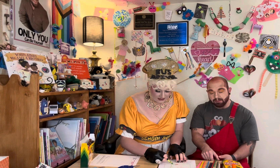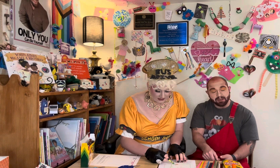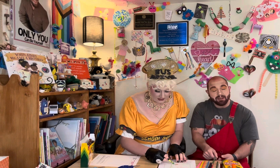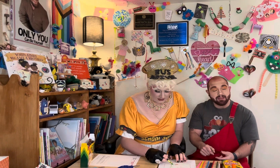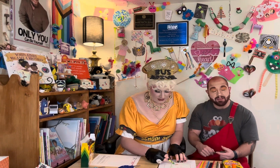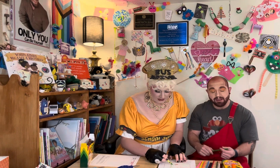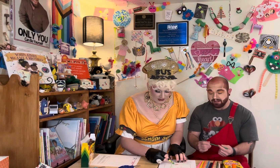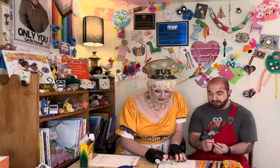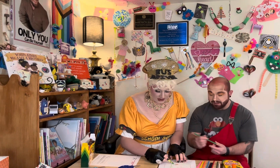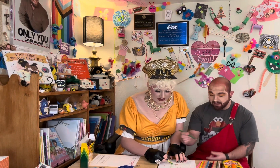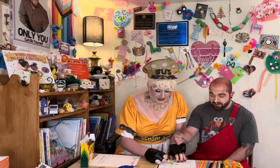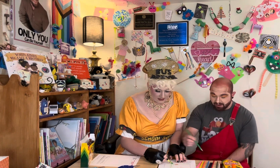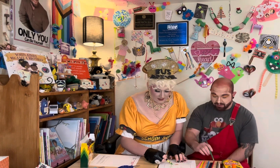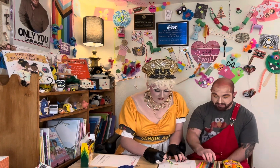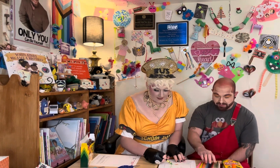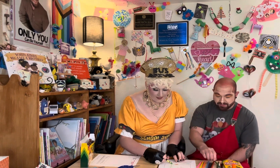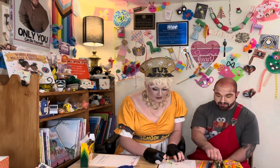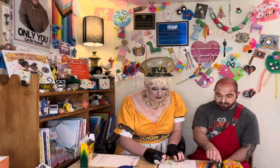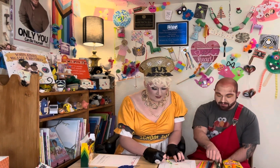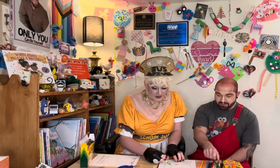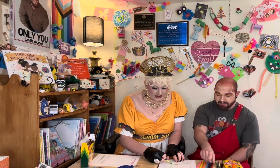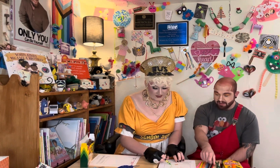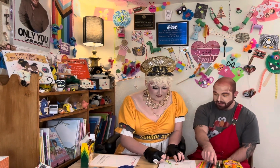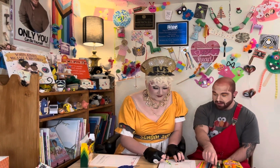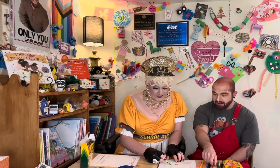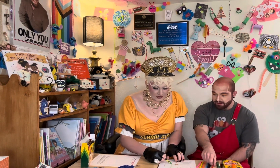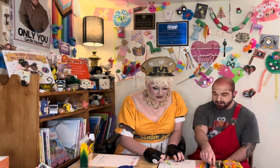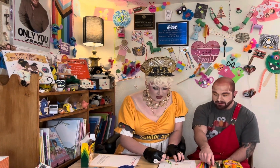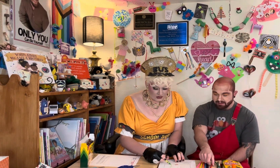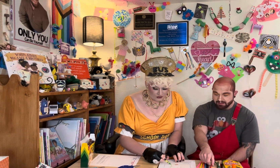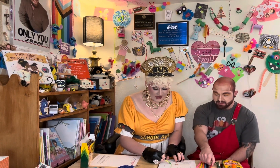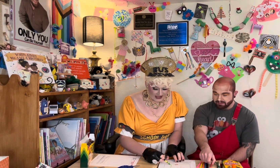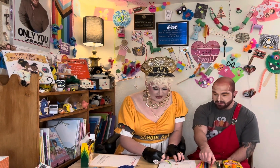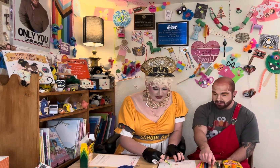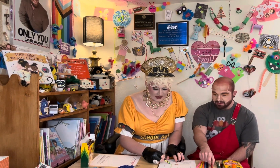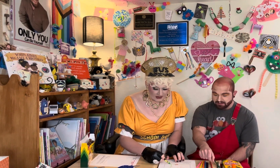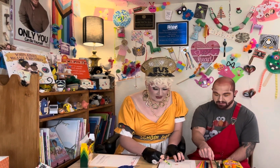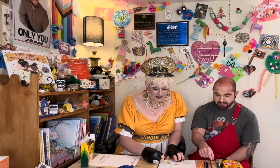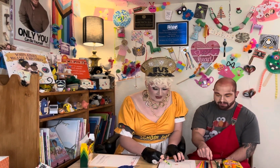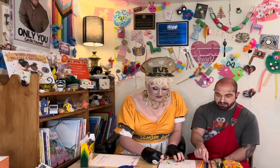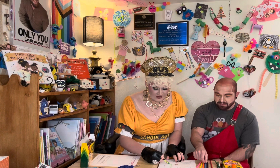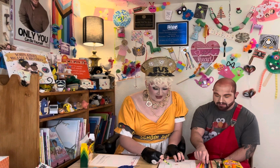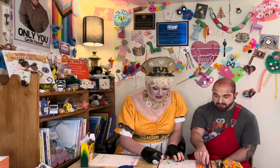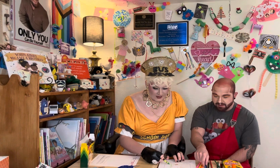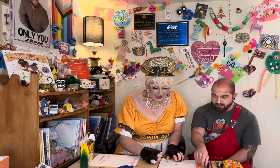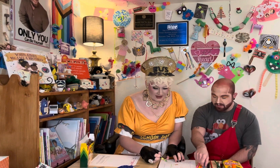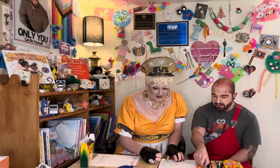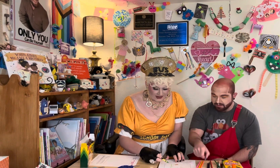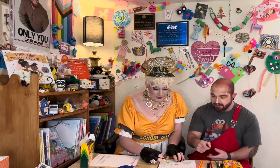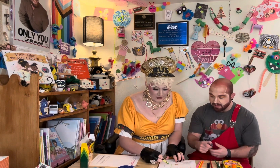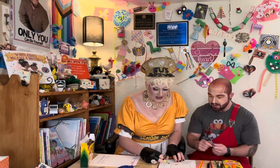something else. Yeah. You just never know. CALI: Well, I'm putting some grass on here. I feel like we went